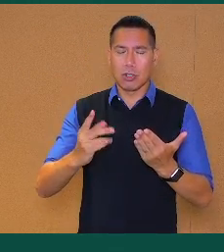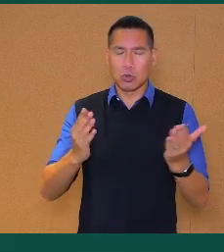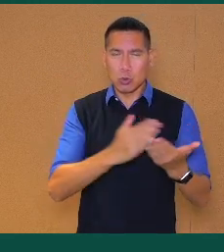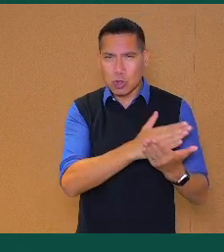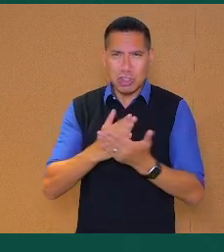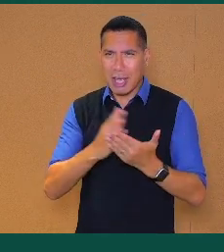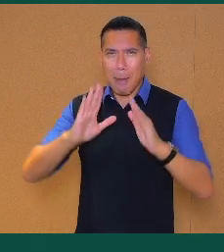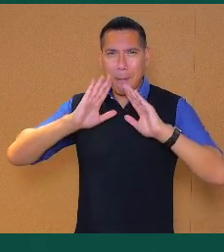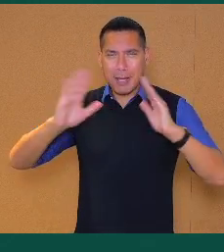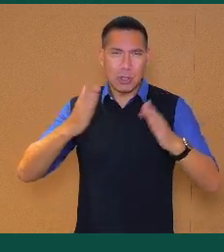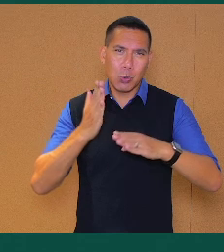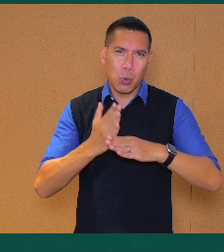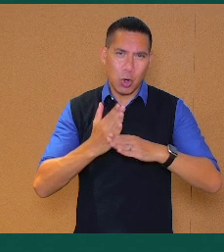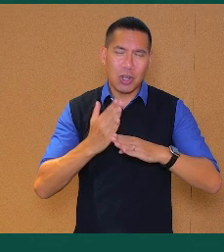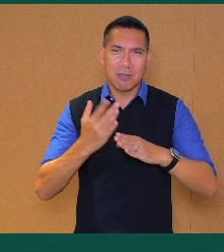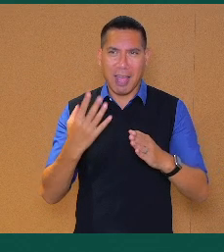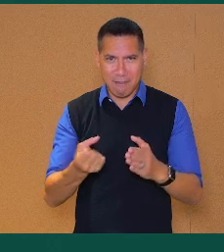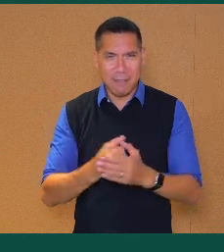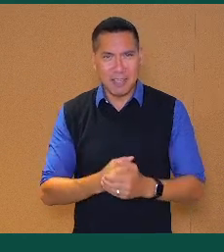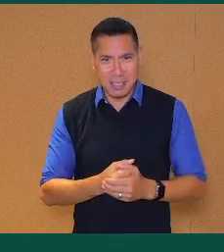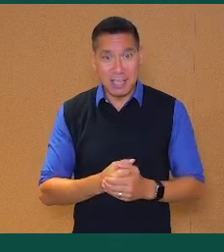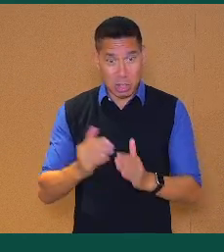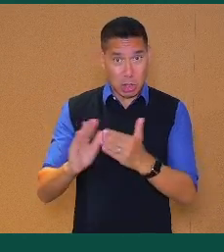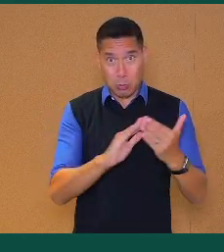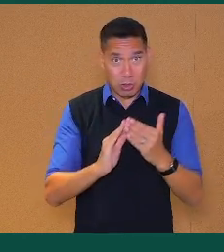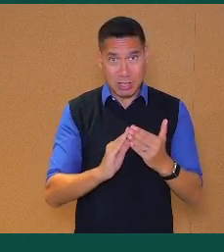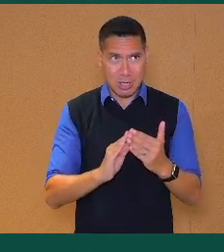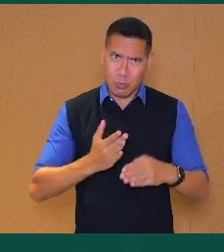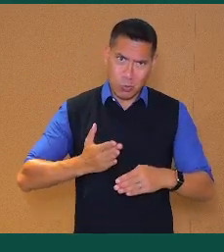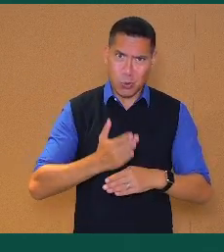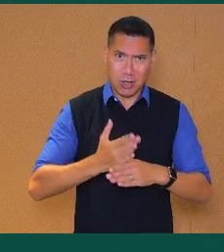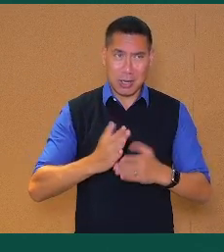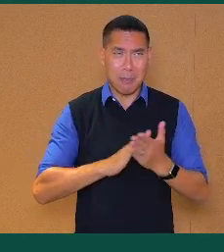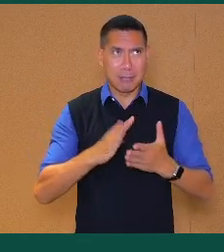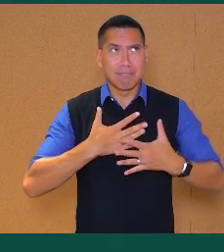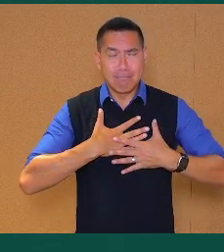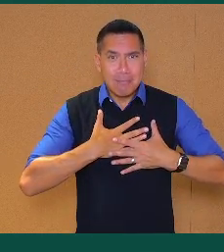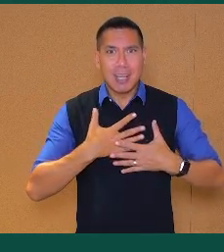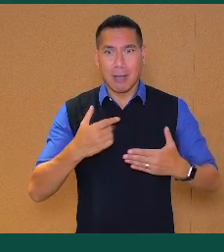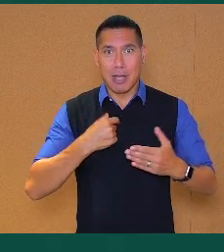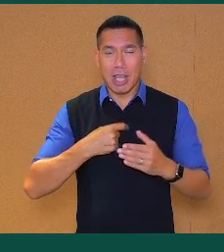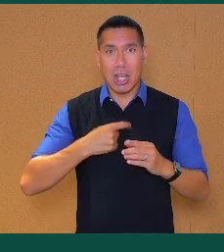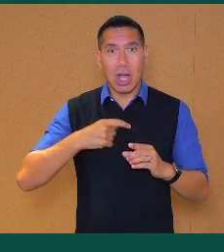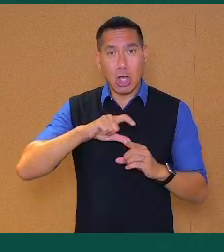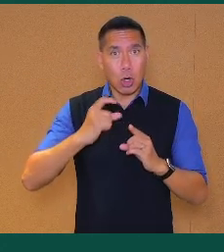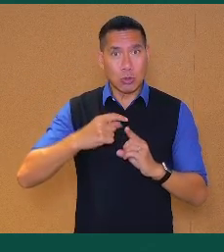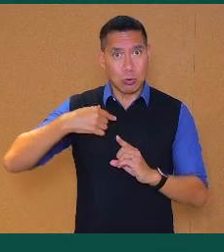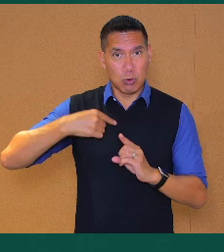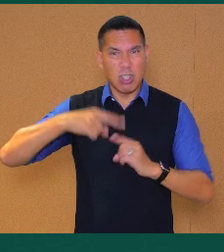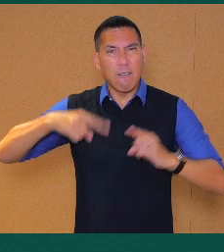recognise these efforts and give them a platform to share all the amazing work they have done and given back. These community legends mean a lot to me because, coming from